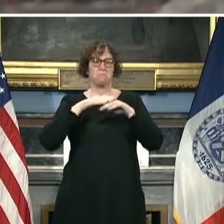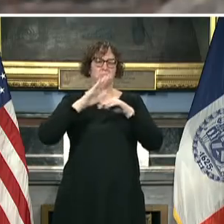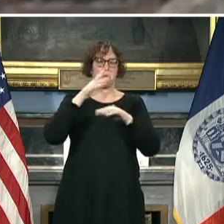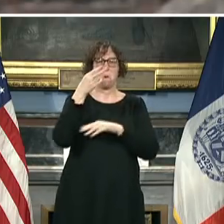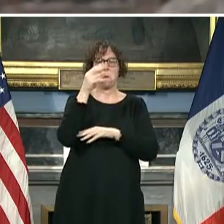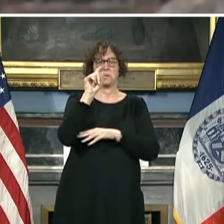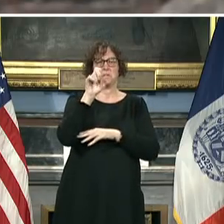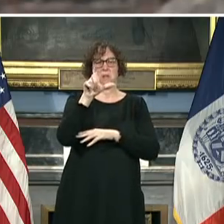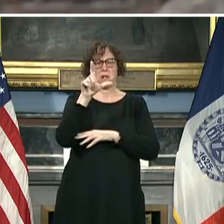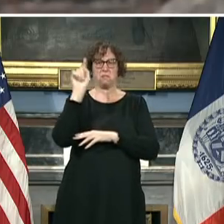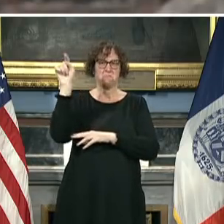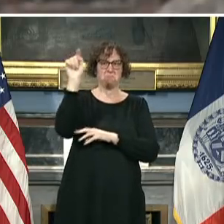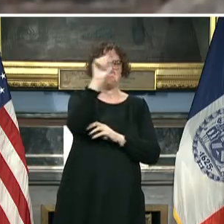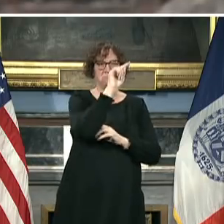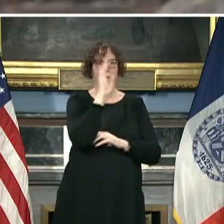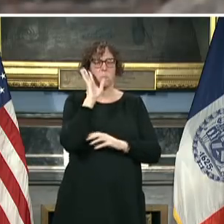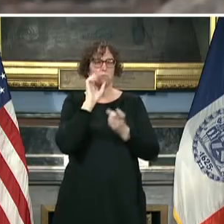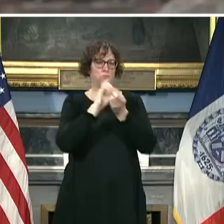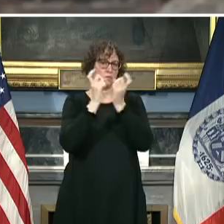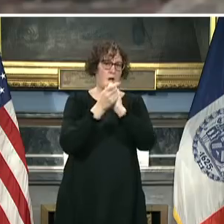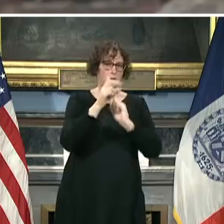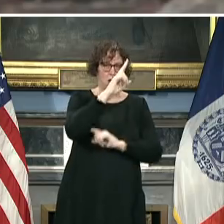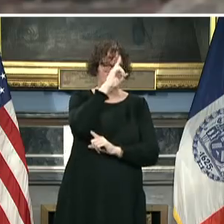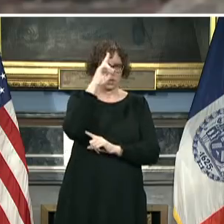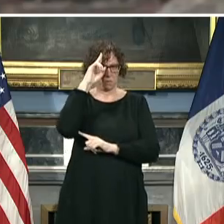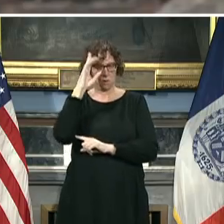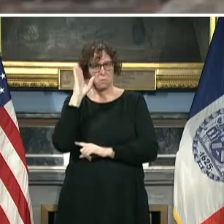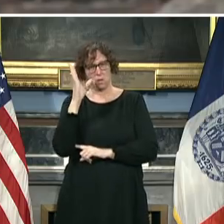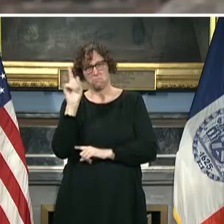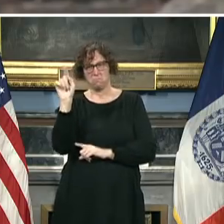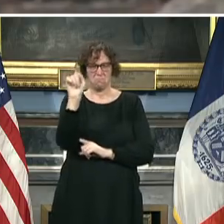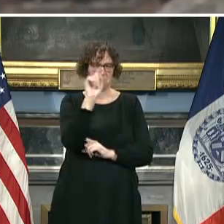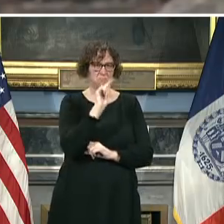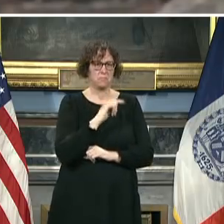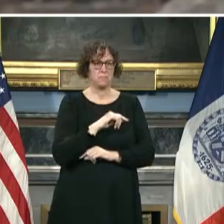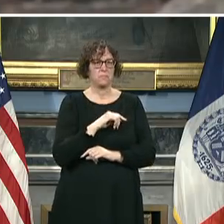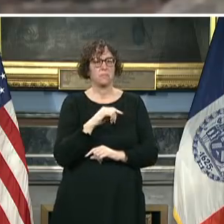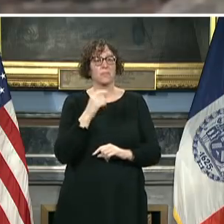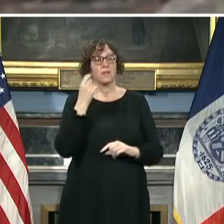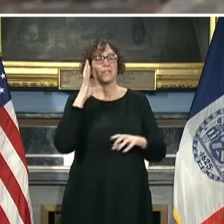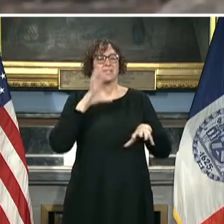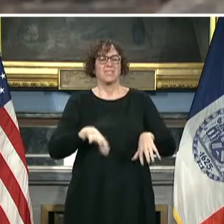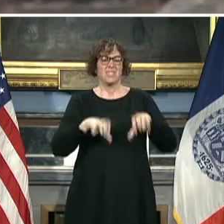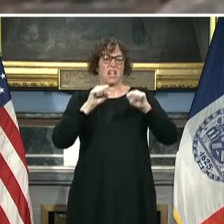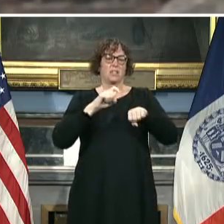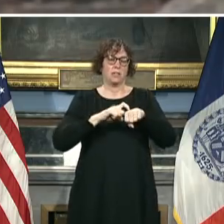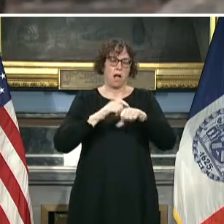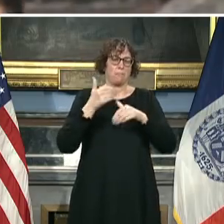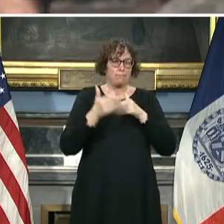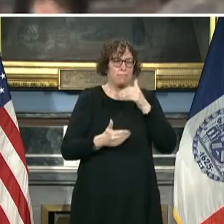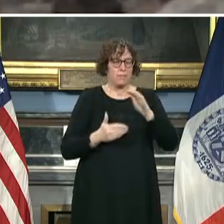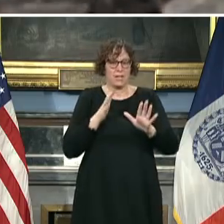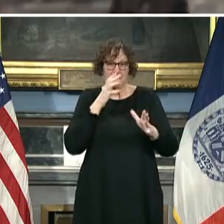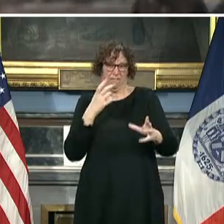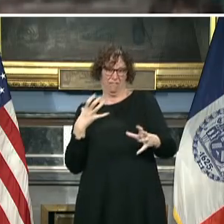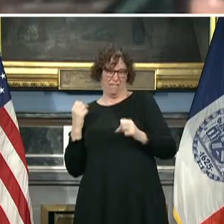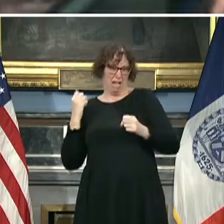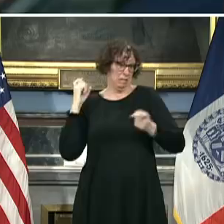LEASE. UTB AS THEY START TO BECOME MEDICAL FACILITIES, WE'LL GIVE YOU UPDATES. IT'S STILL GOING TO BE A FEW DAYS